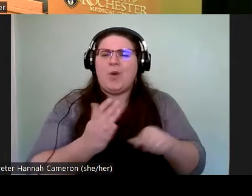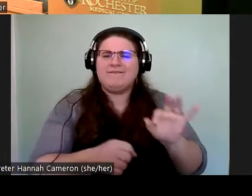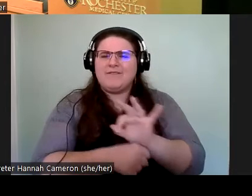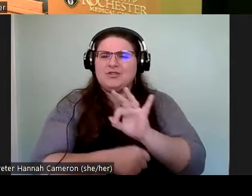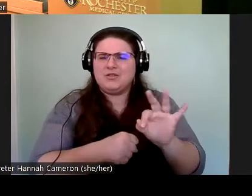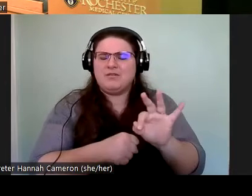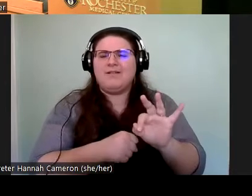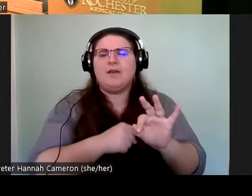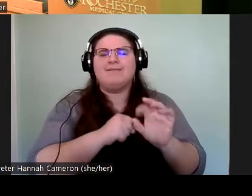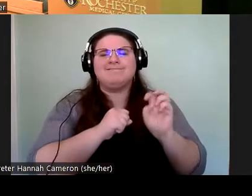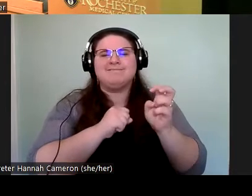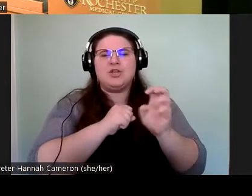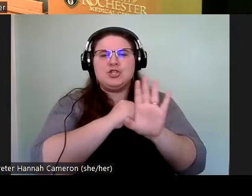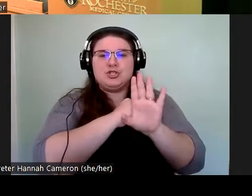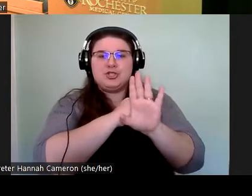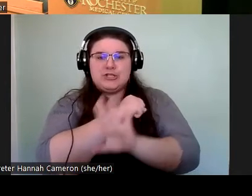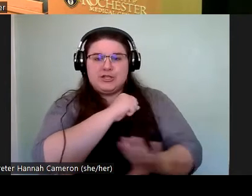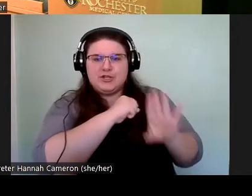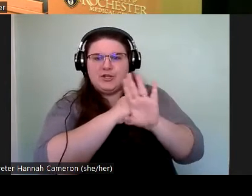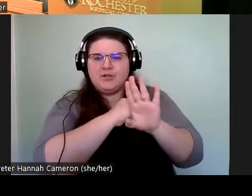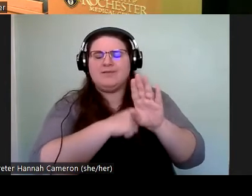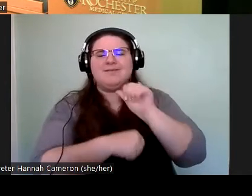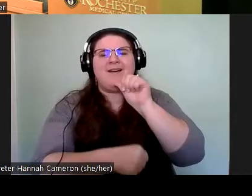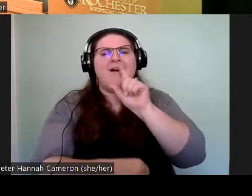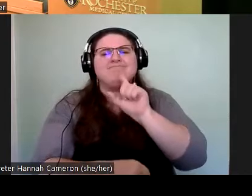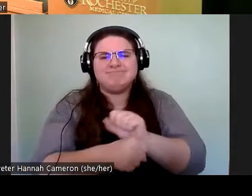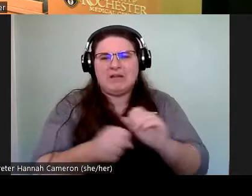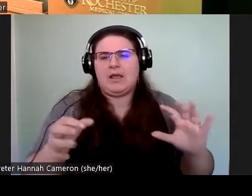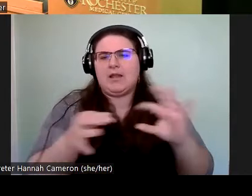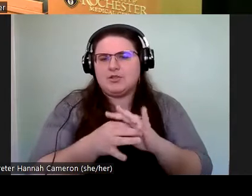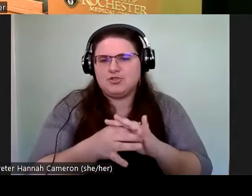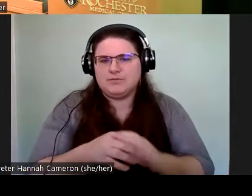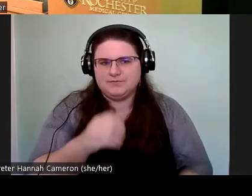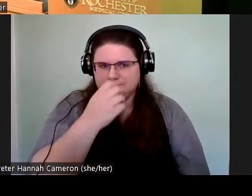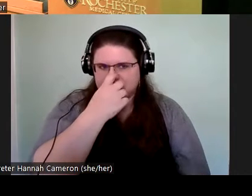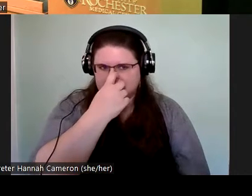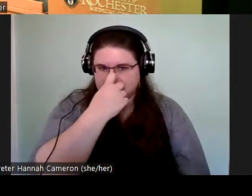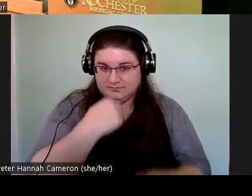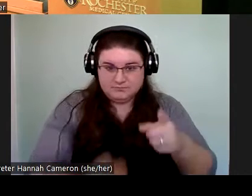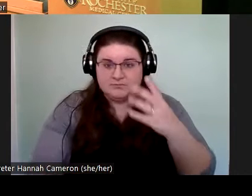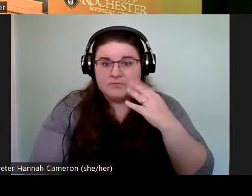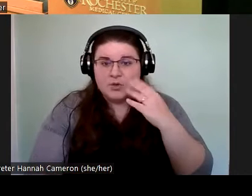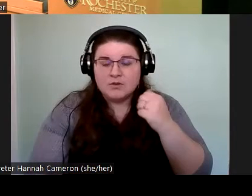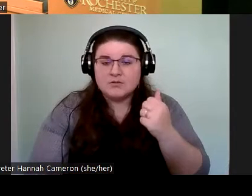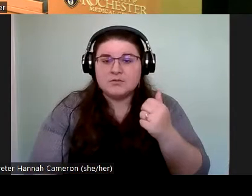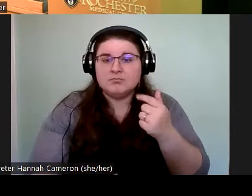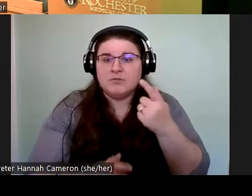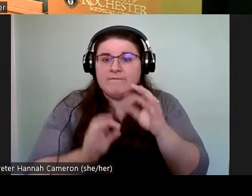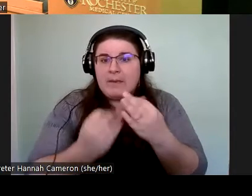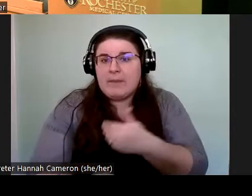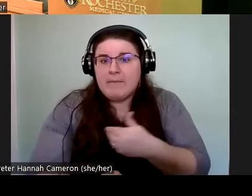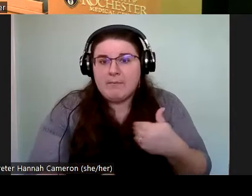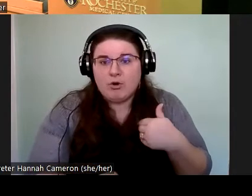and to people people connected um has anyone ever had a loved one in surgery okay so the